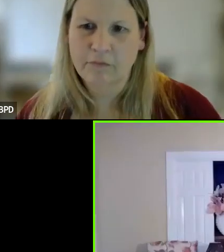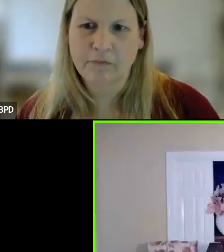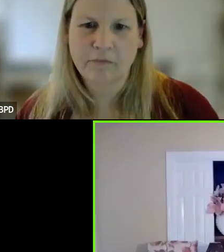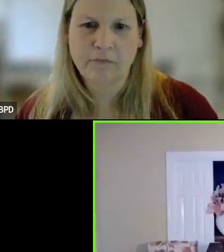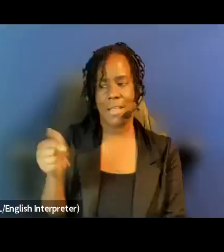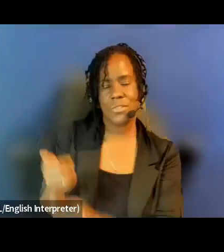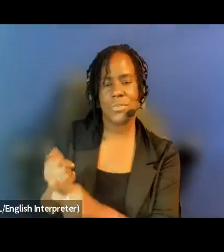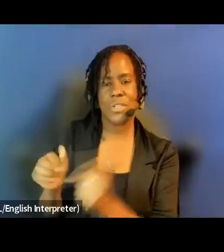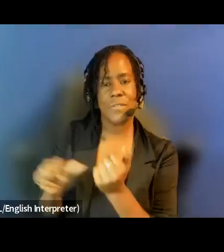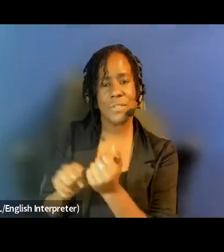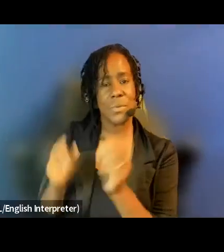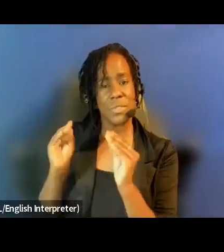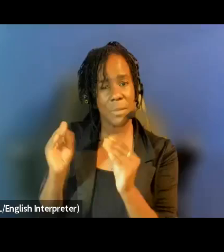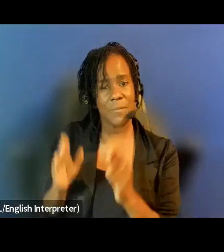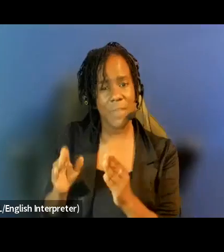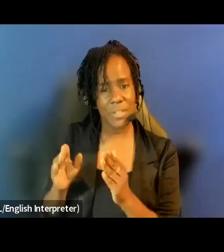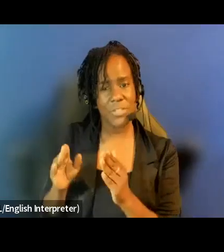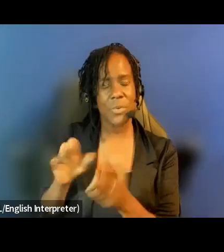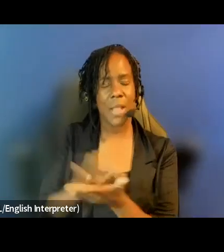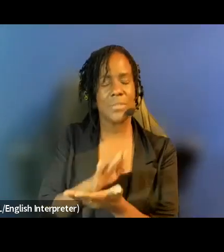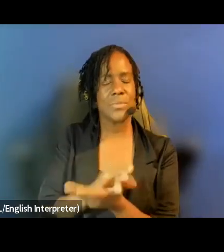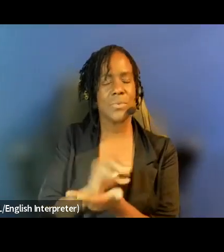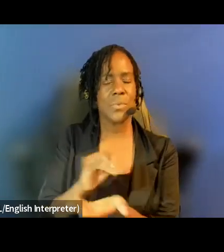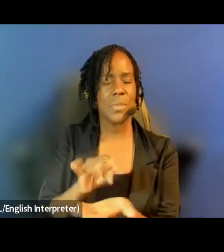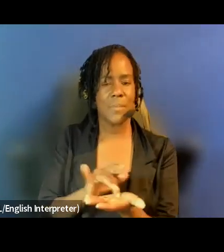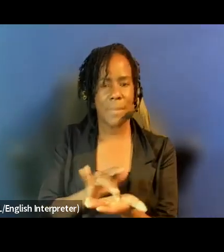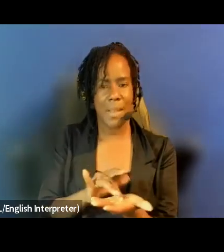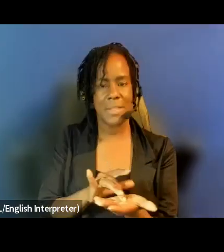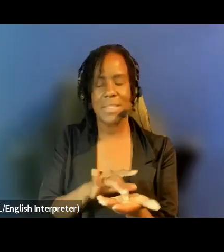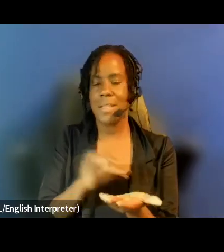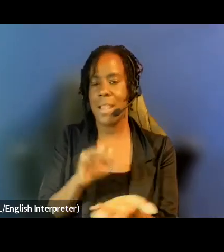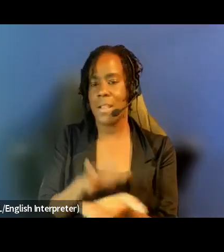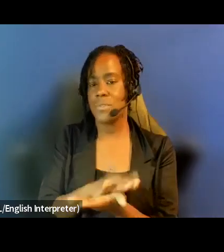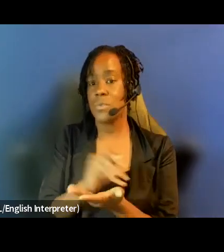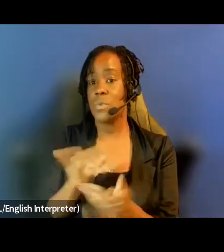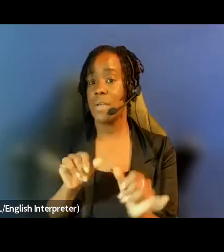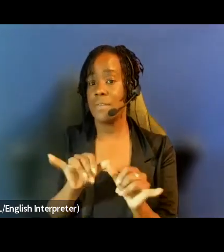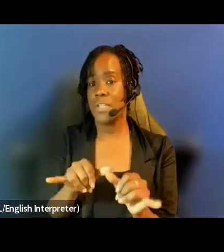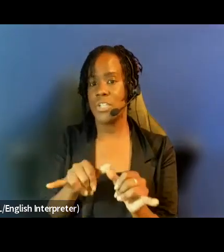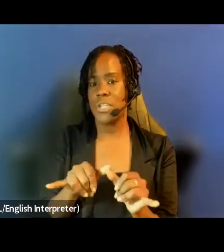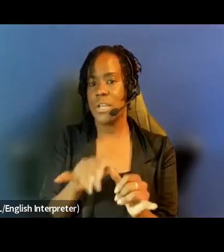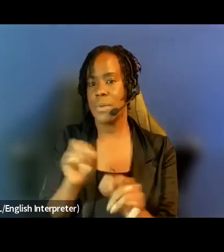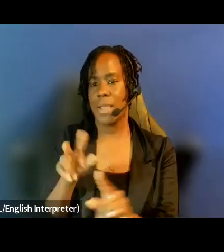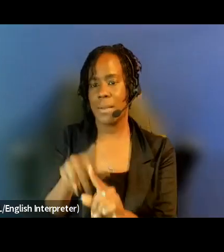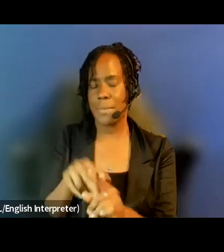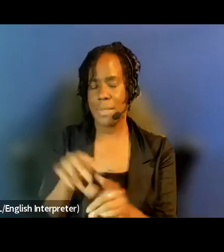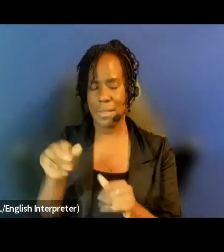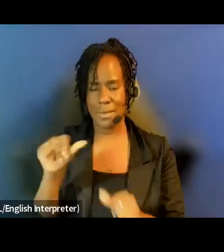magnificent job this morning. And -- this afternoon. And now Jennifer and now it is our